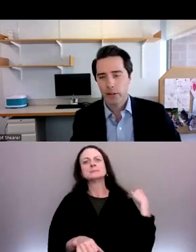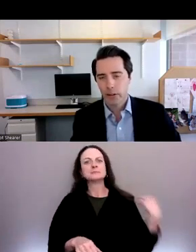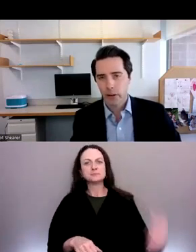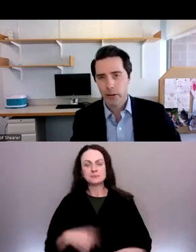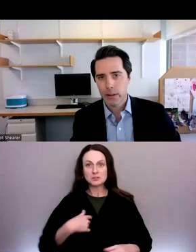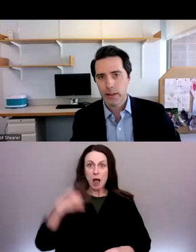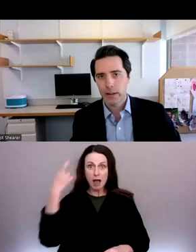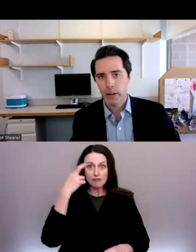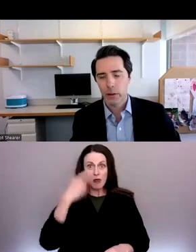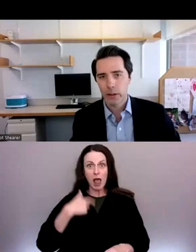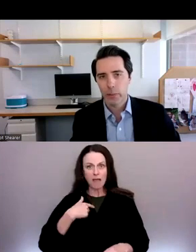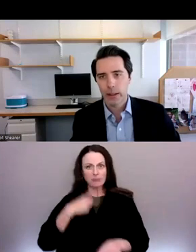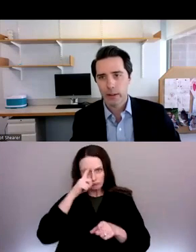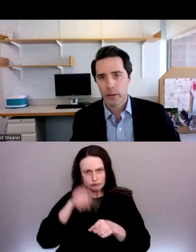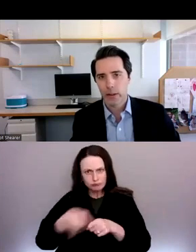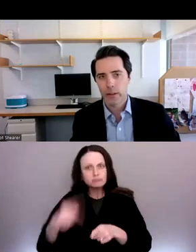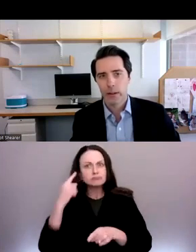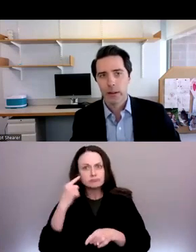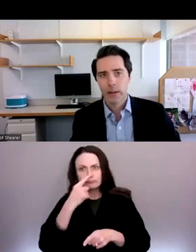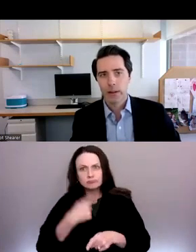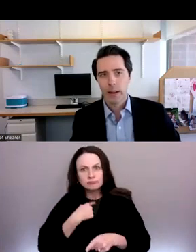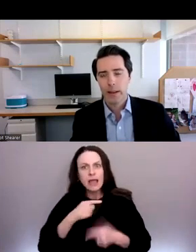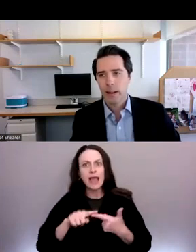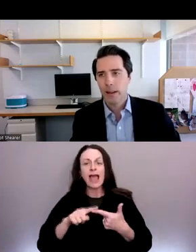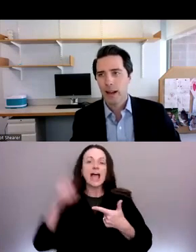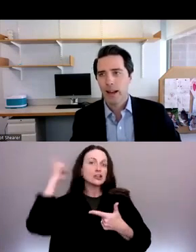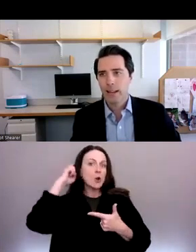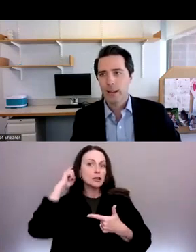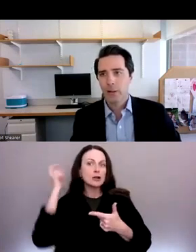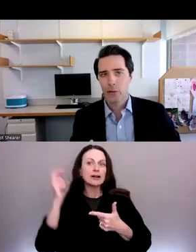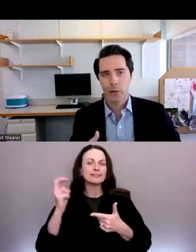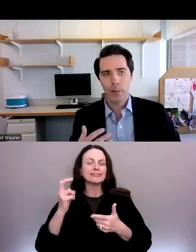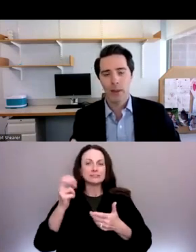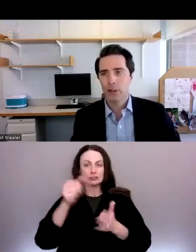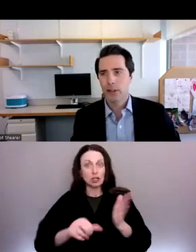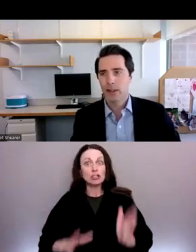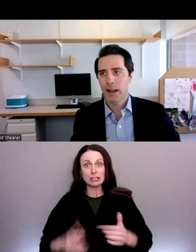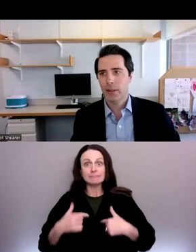otolaryngologist and a cochlear implant